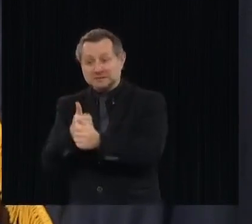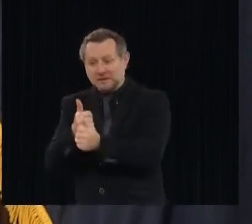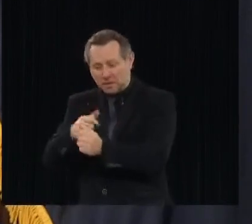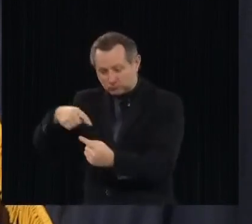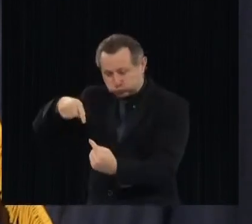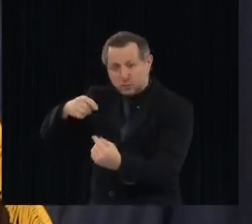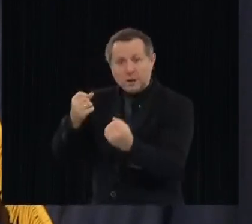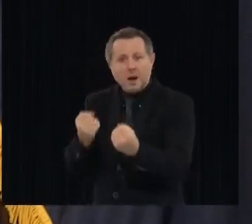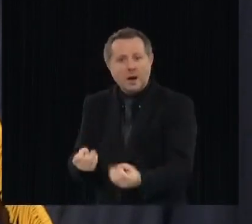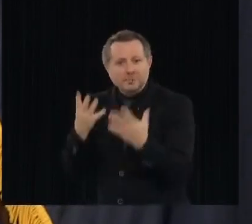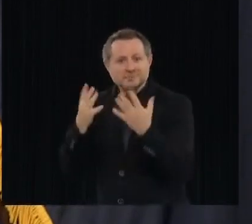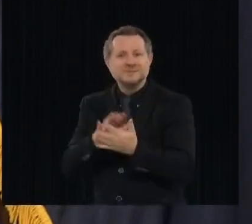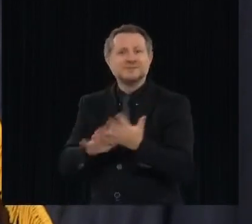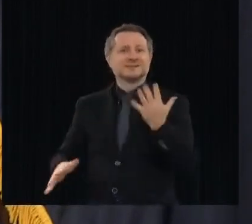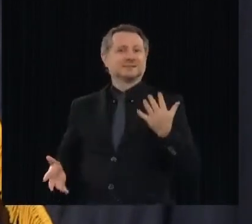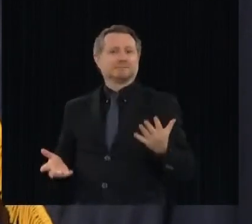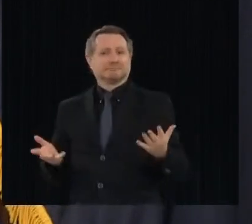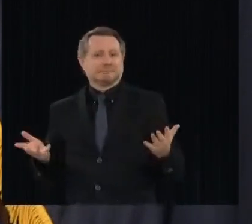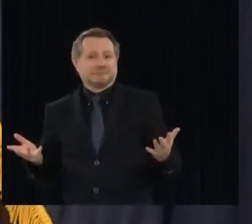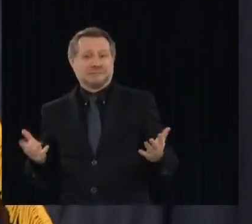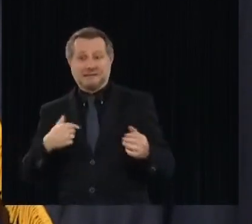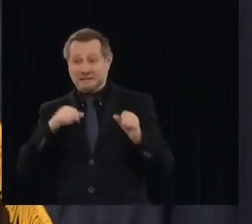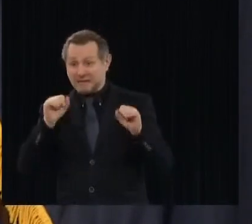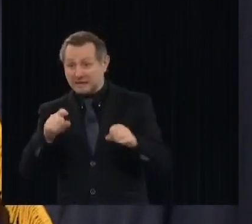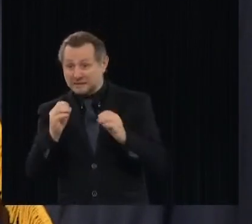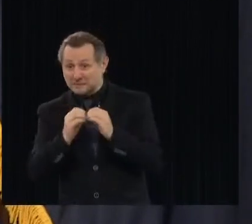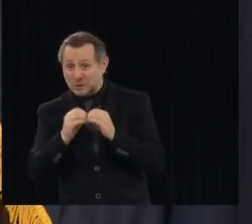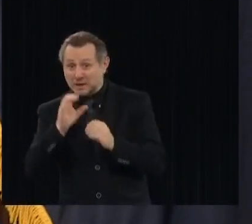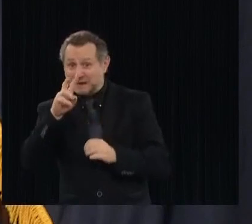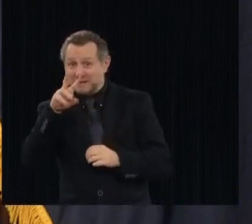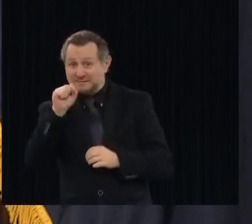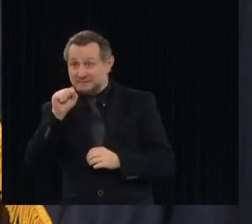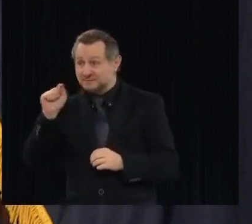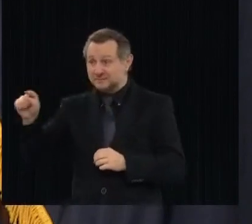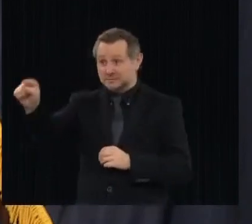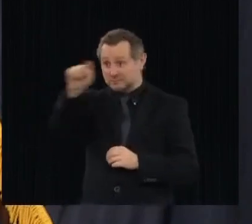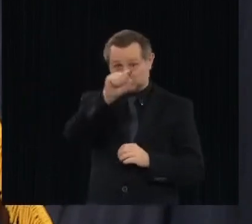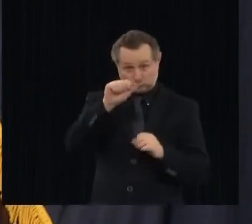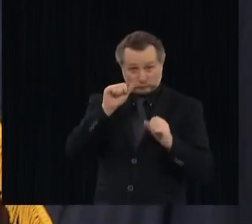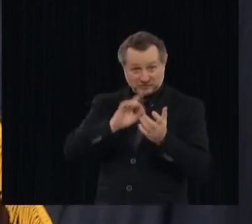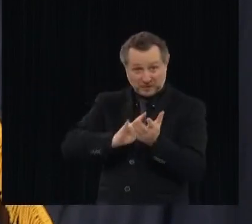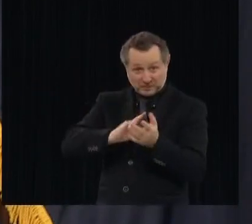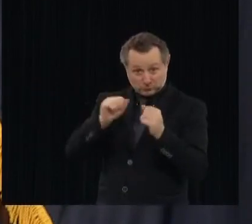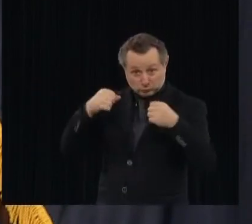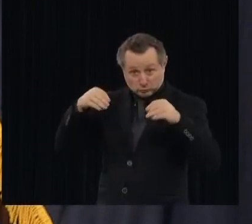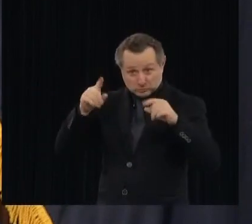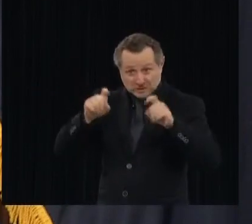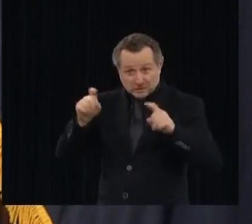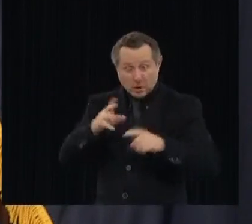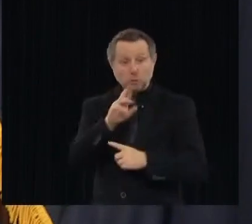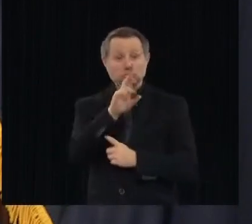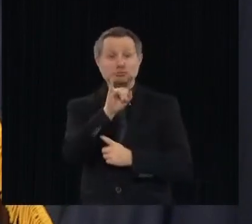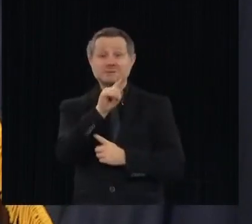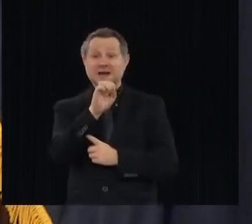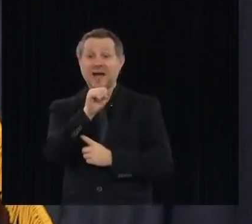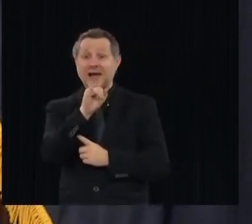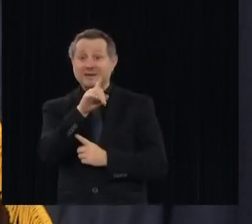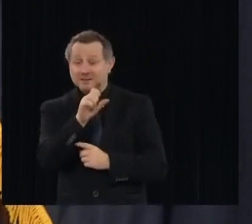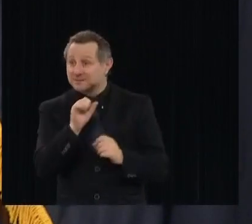HOW MANY BIOs CAN WE GET? HOW MANY REAGENTS CAN WE GET?